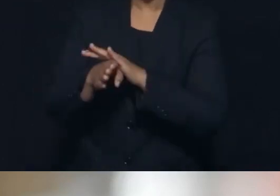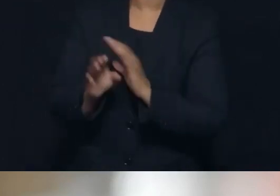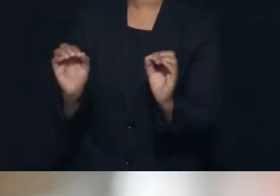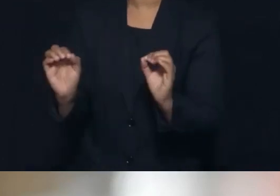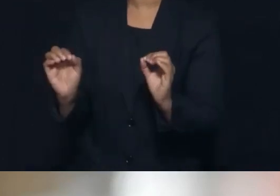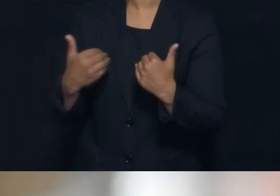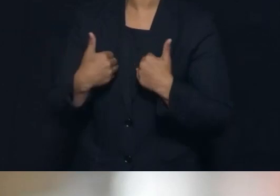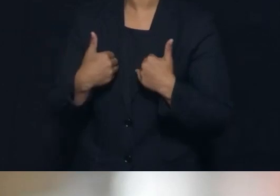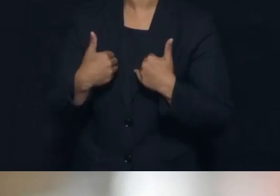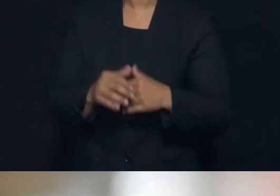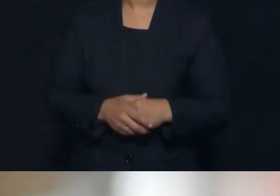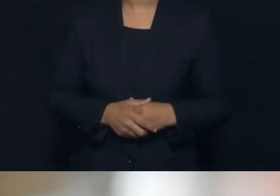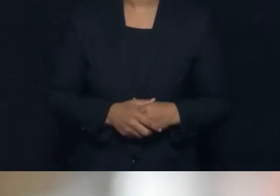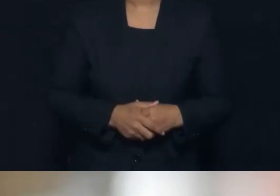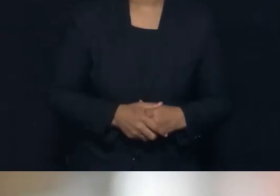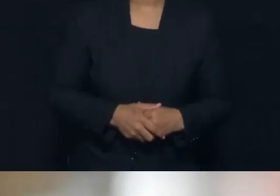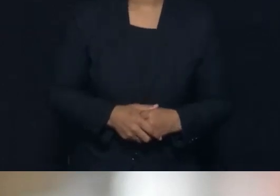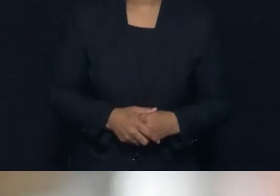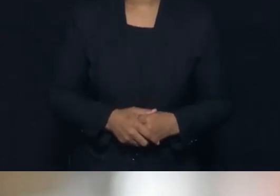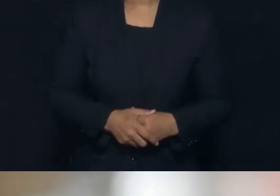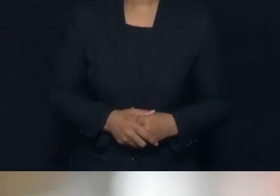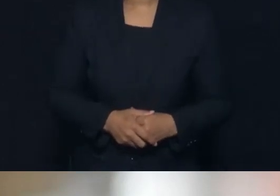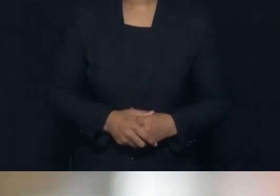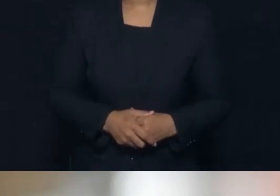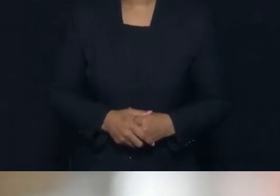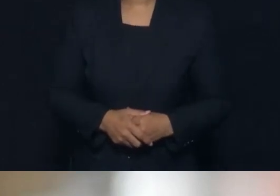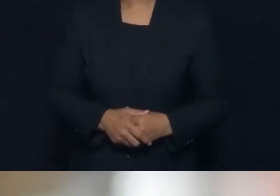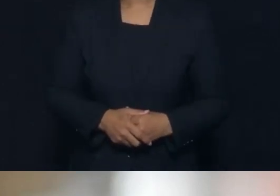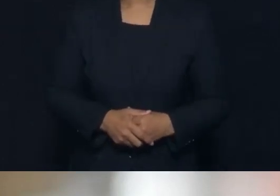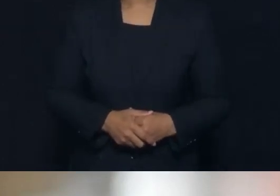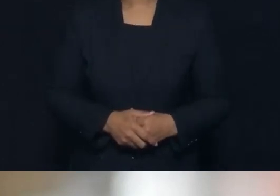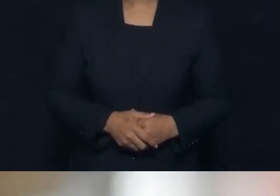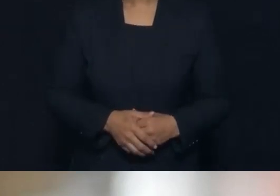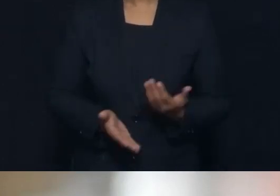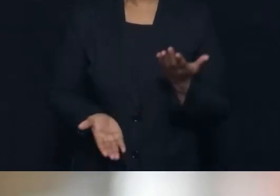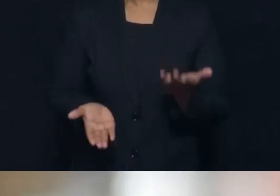The question that I put is the question about how.